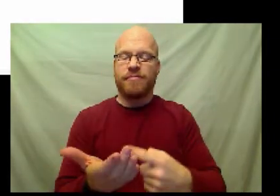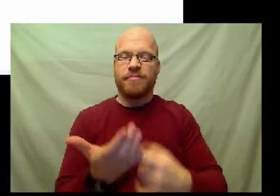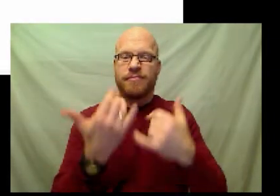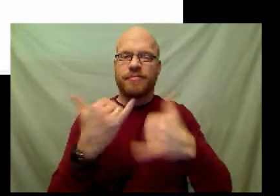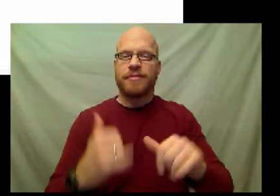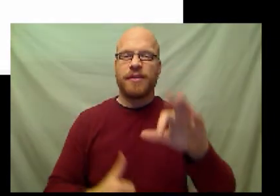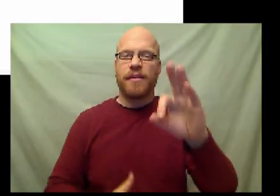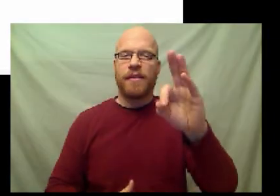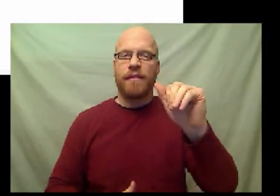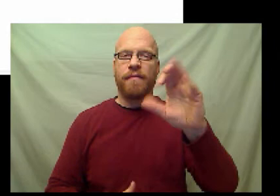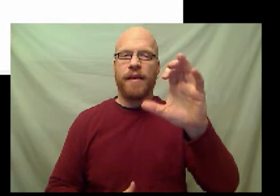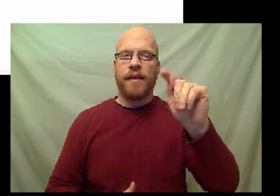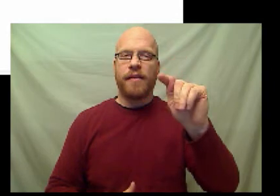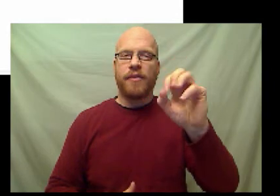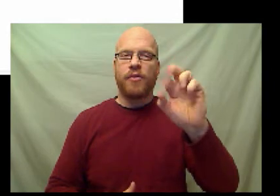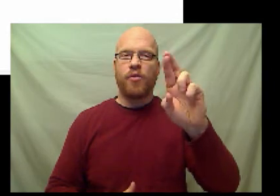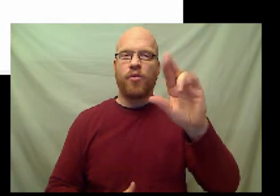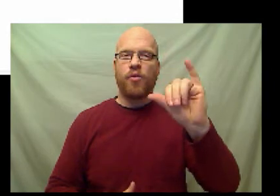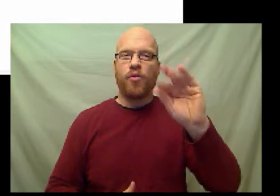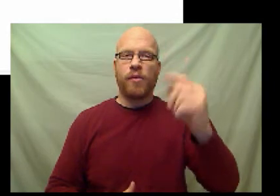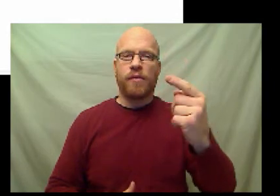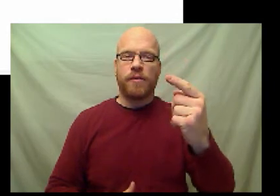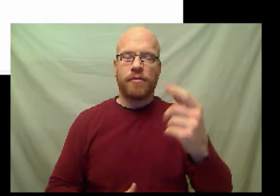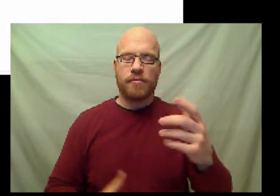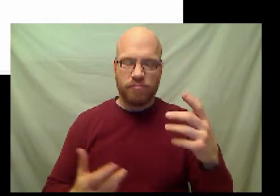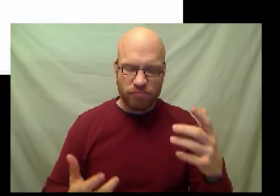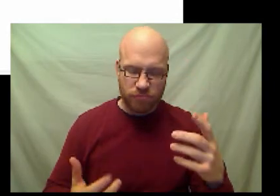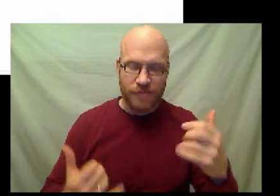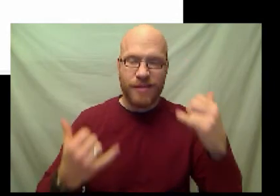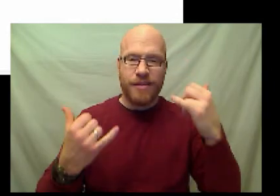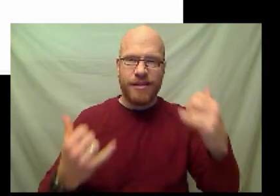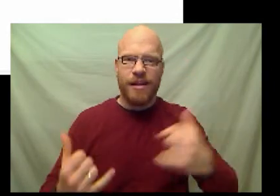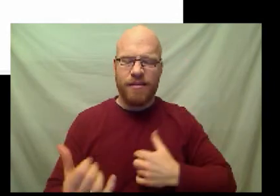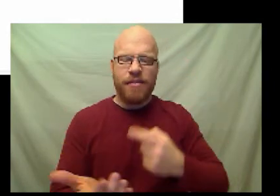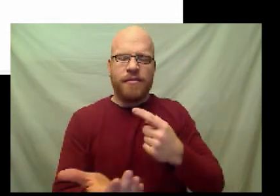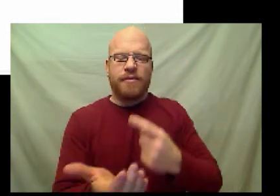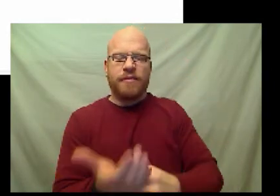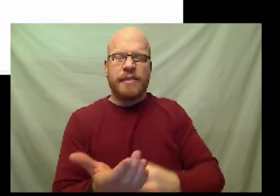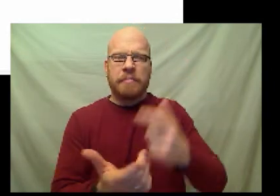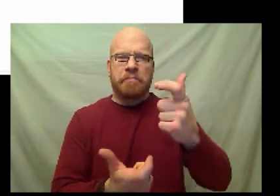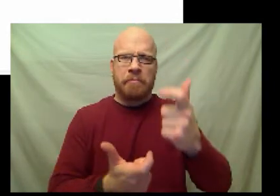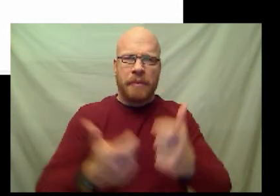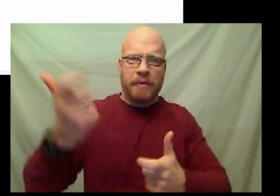to be talking about factoring and we're going to talk